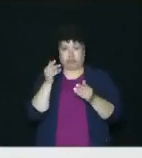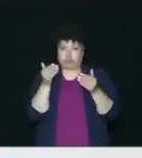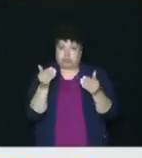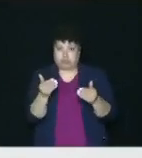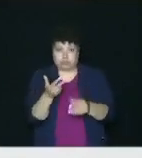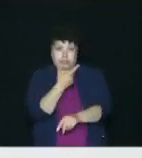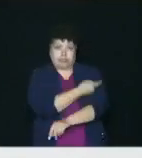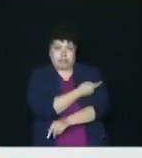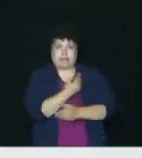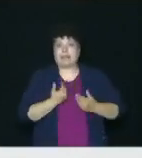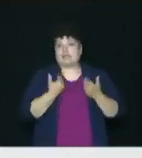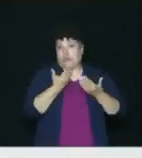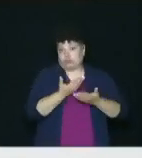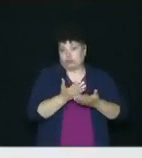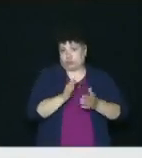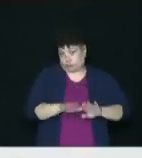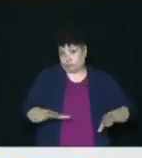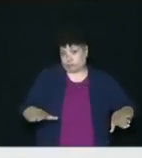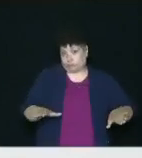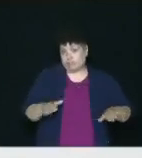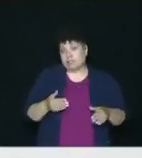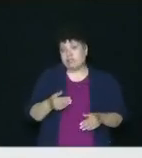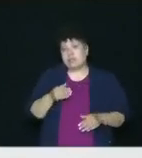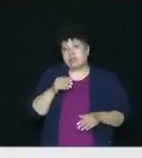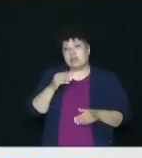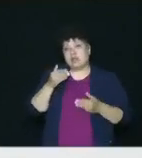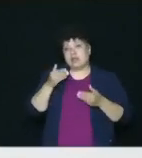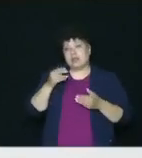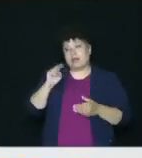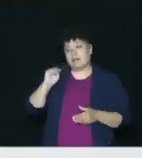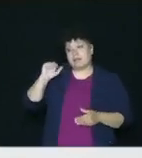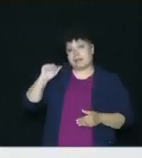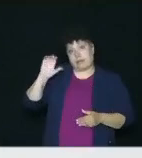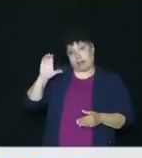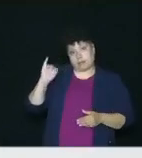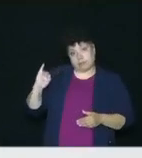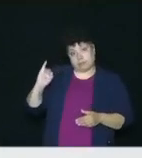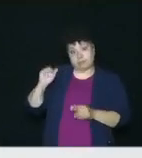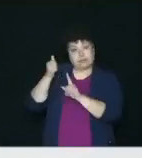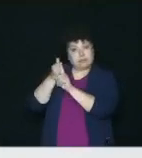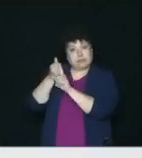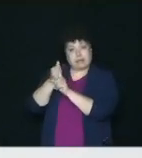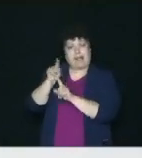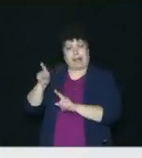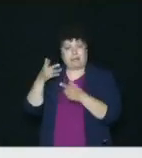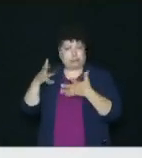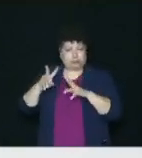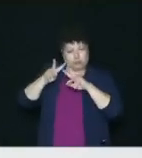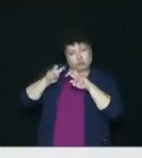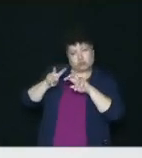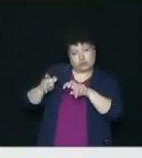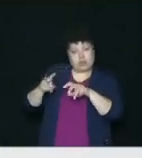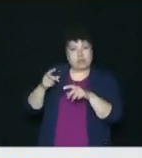TODAY'S ANNOUNCEMENT PROVIDES PARENTS AND CAREGIVERS WITH A VACCINE OPTION TO PROTECT YOUNGER CHILDREN IN THEIR CARE